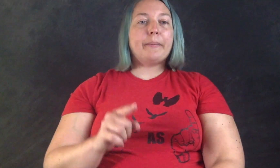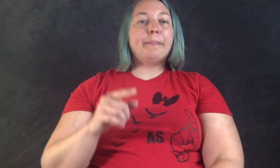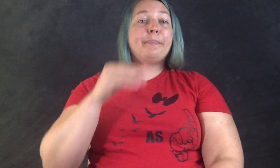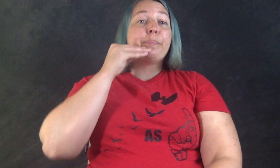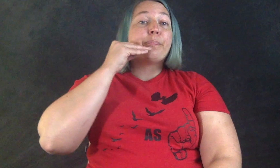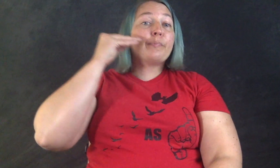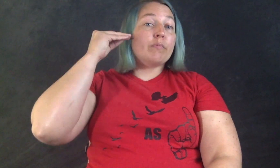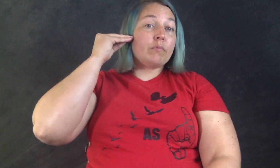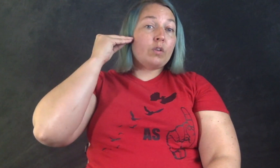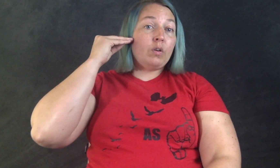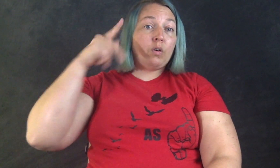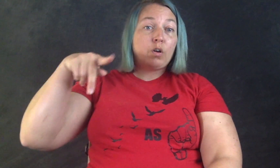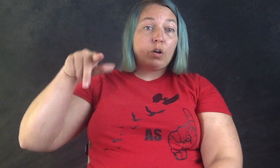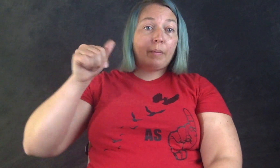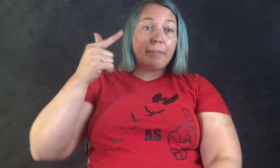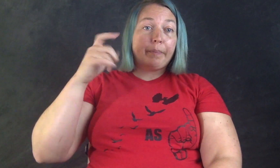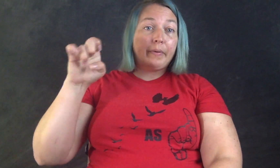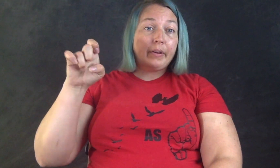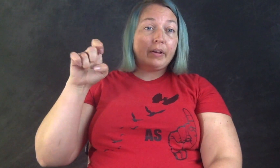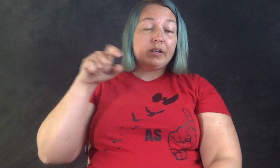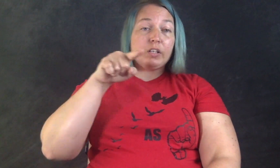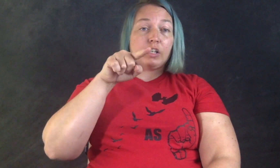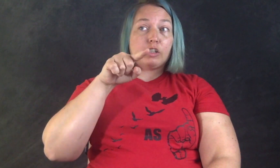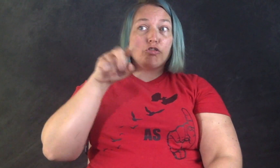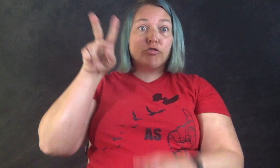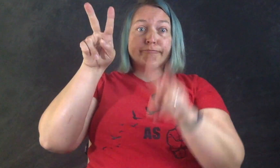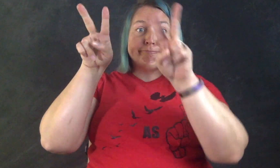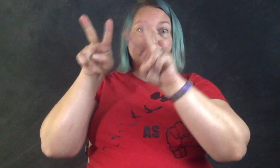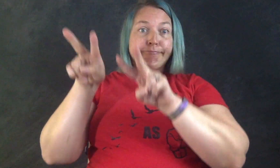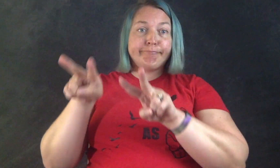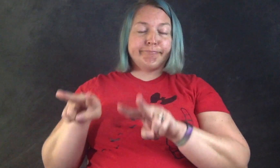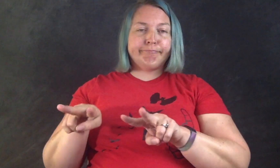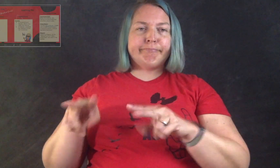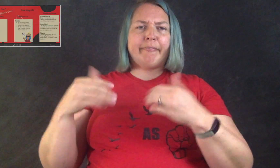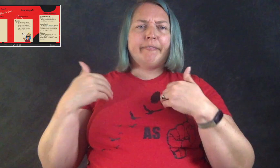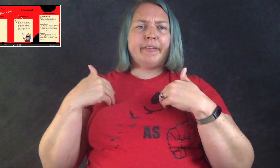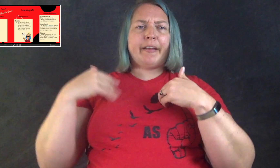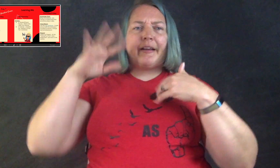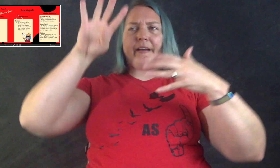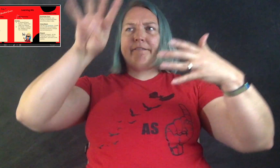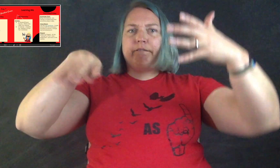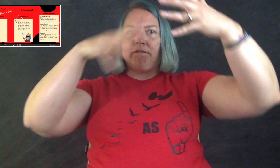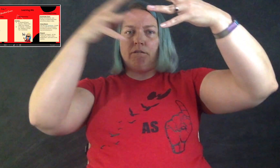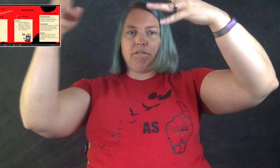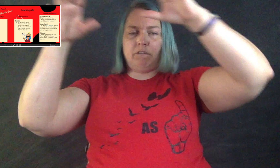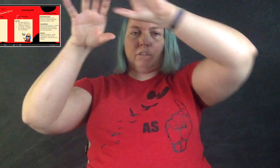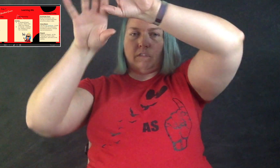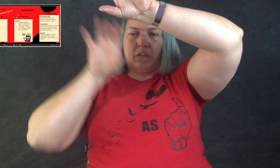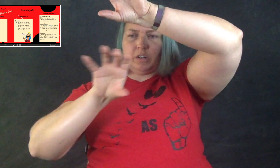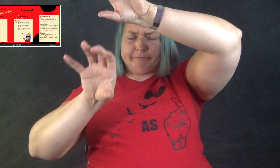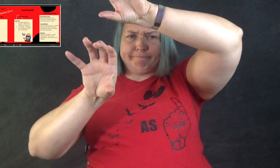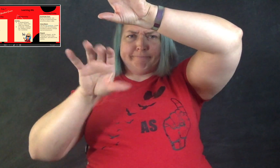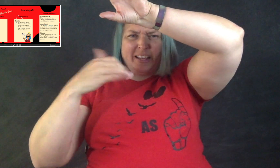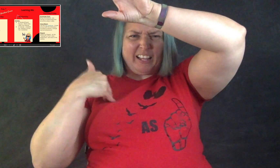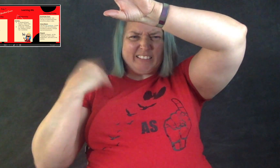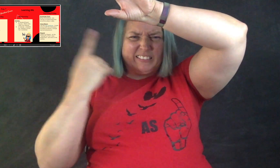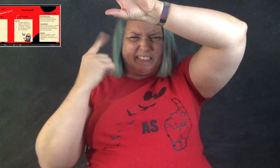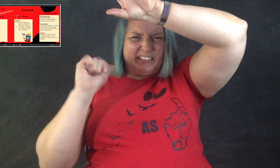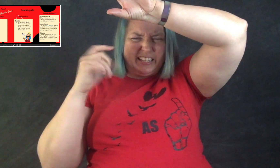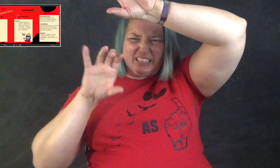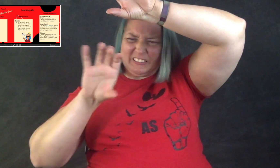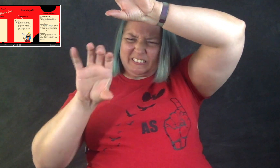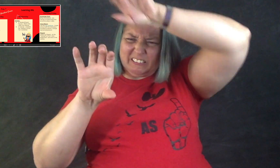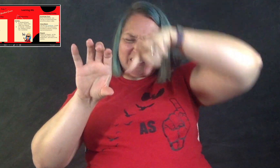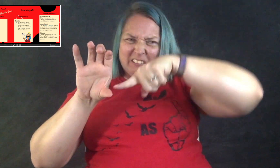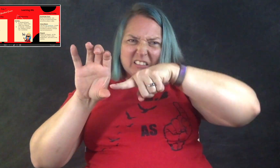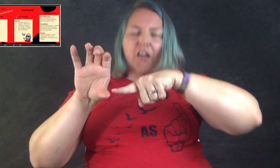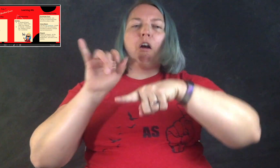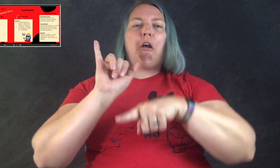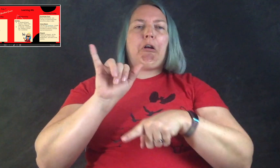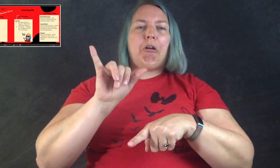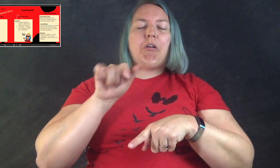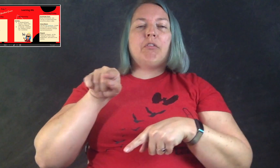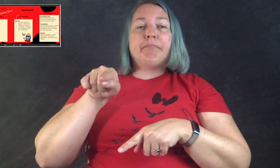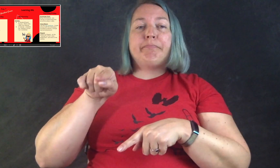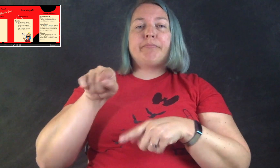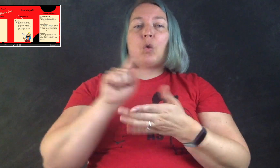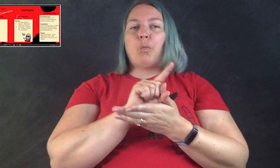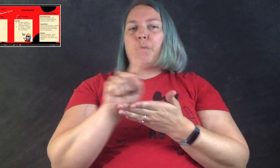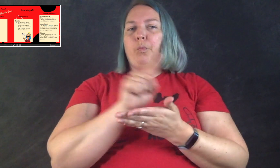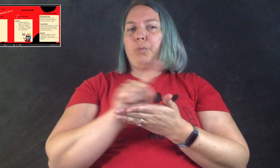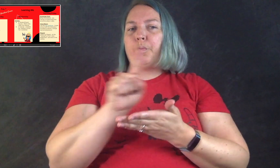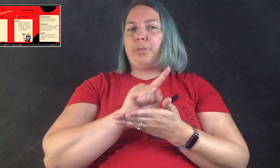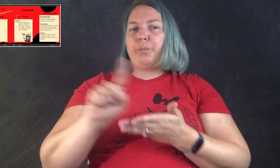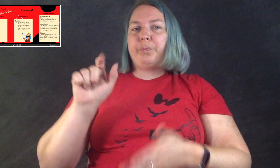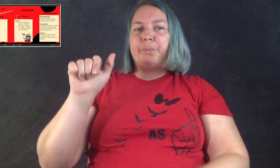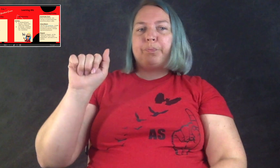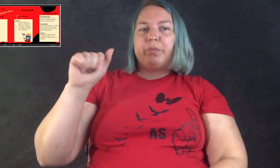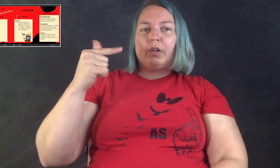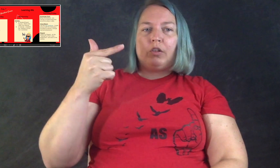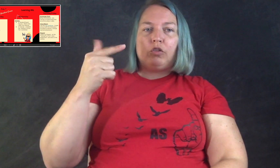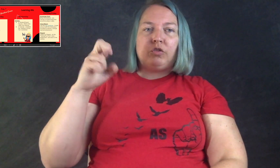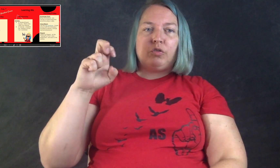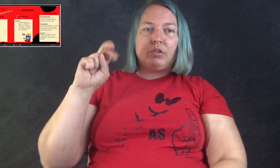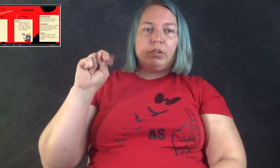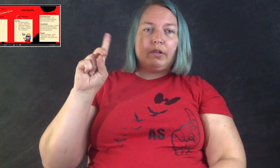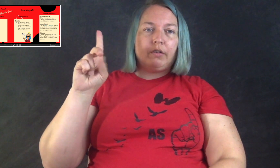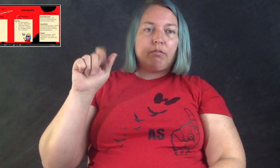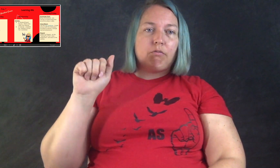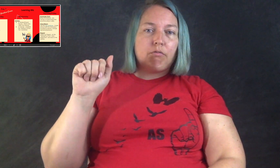Ok, on the homepage, below the table with icons, there's the weekly agenda.